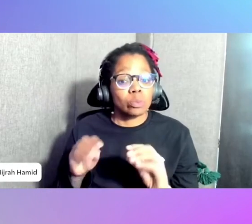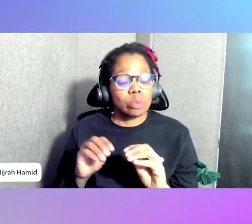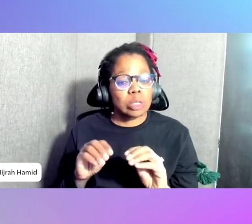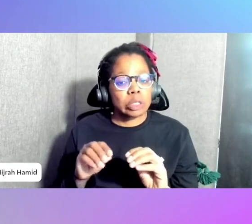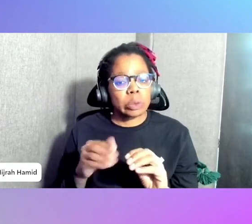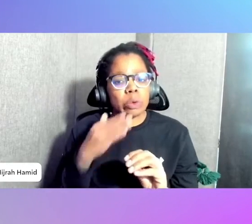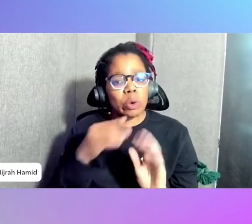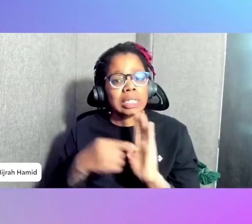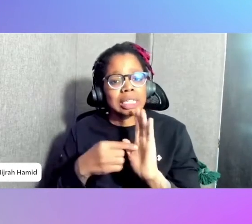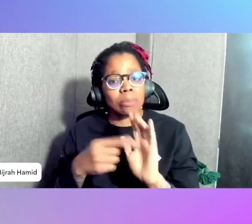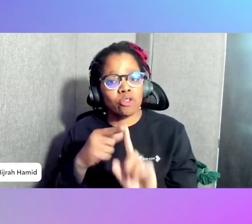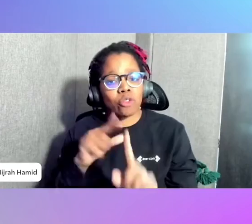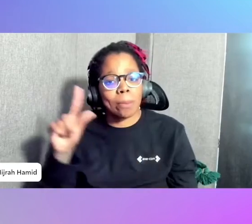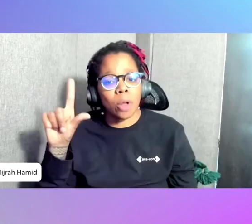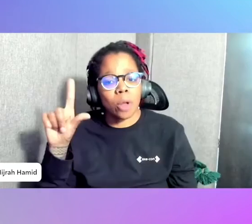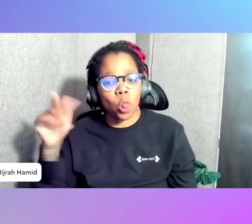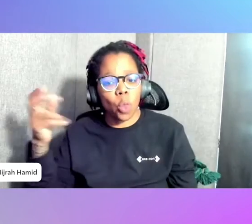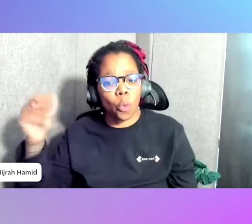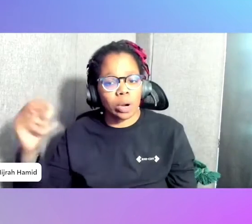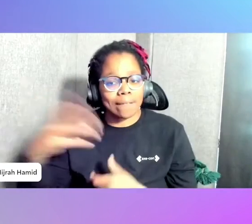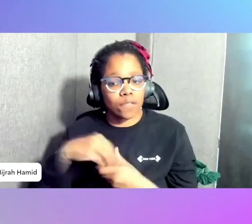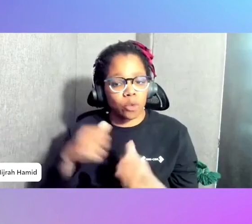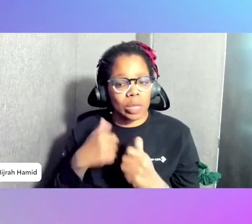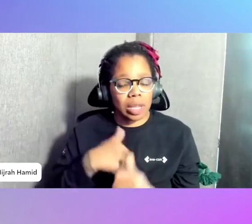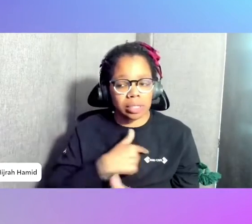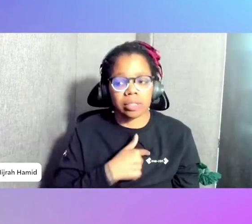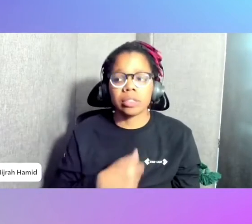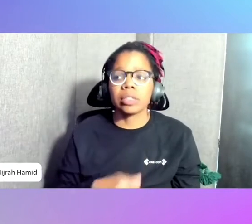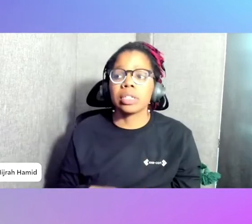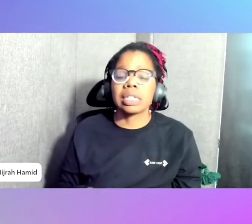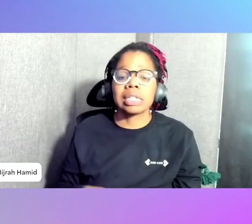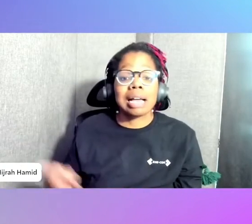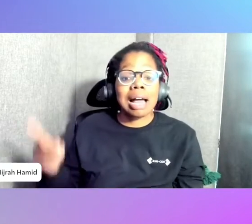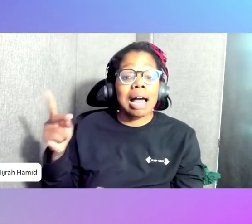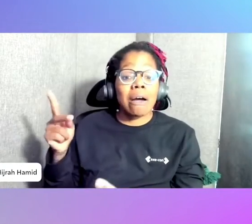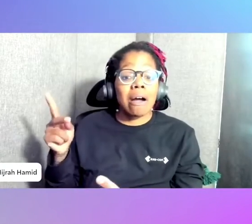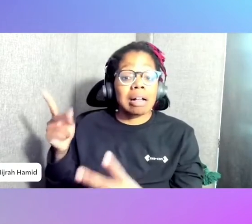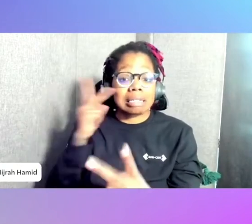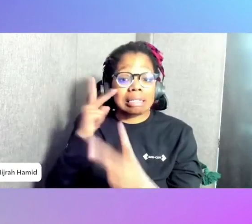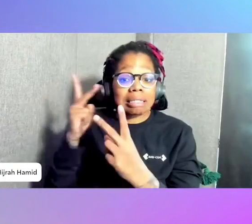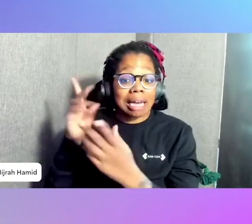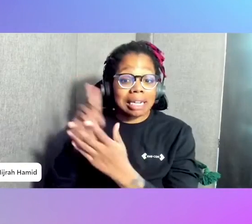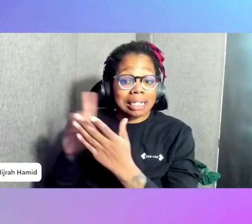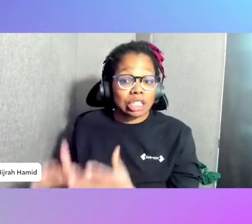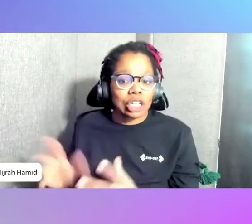little bit is about how -- this is really exemplified by